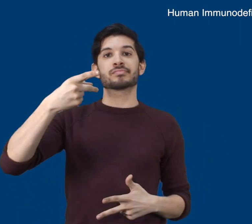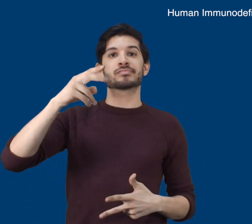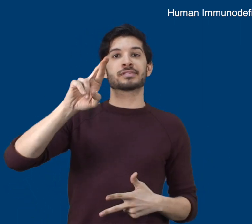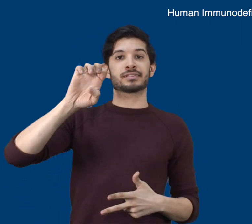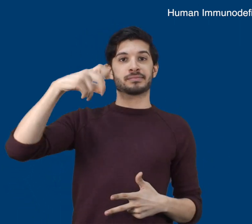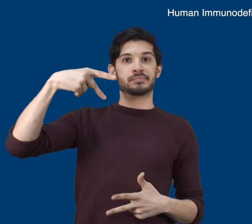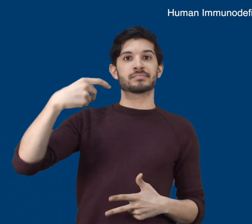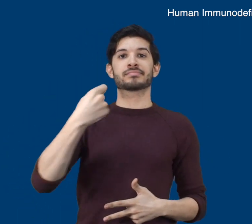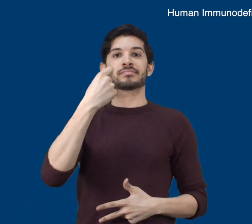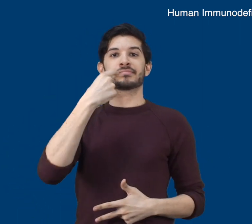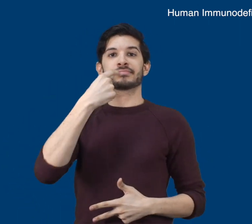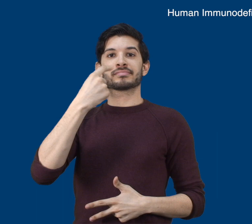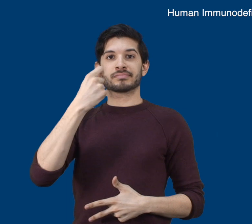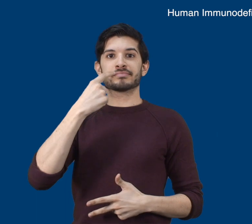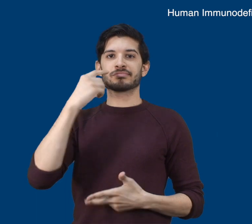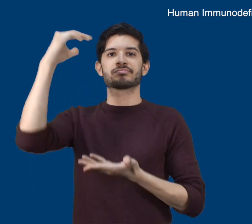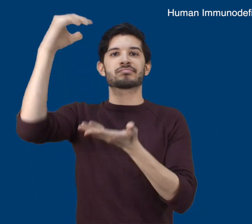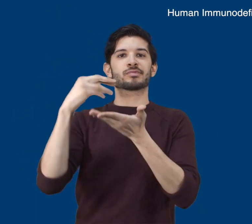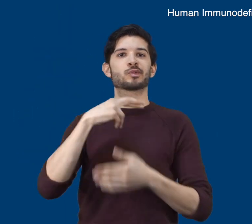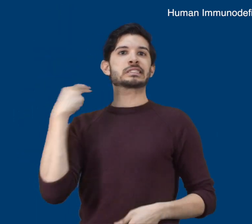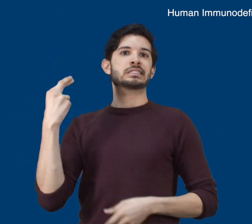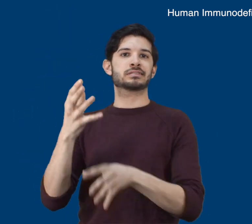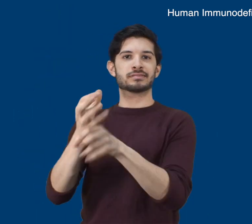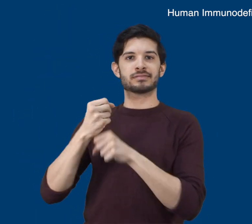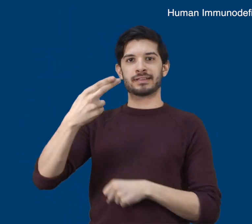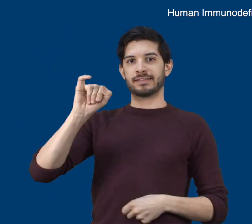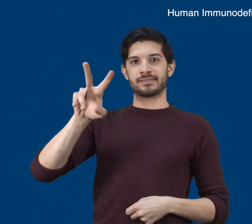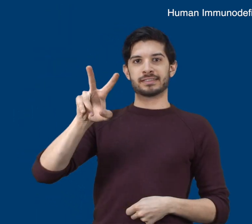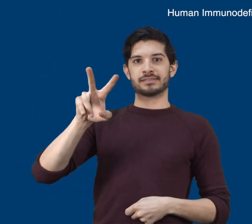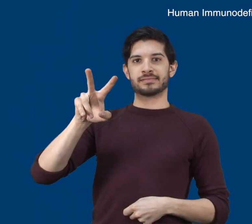3) Take PrEP once every day to reduce your risk of getting HIV.